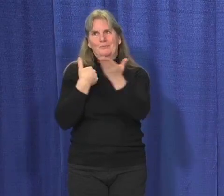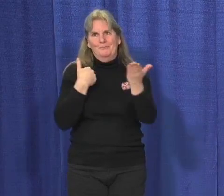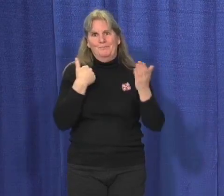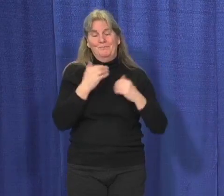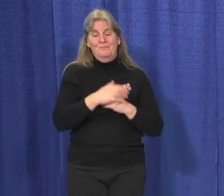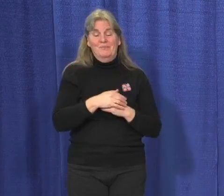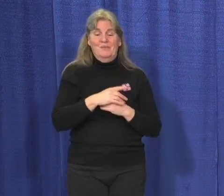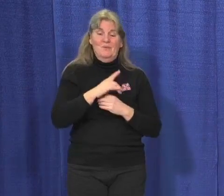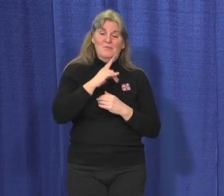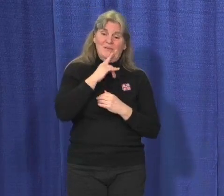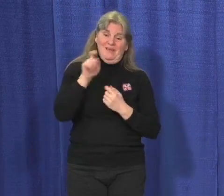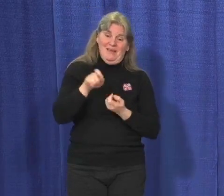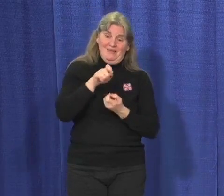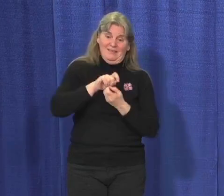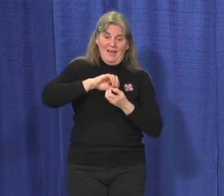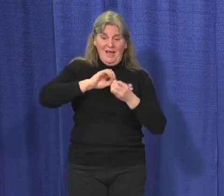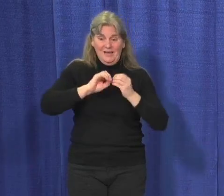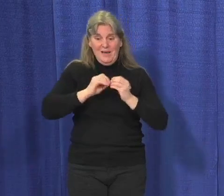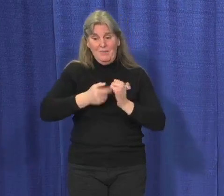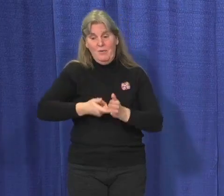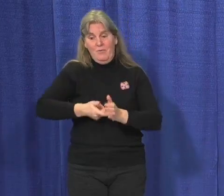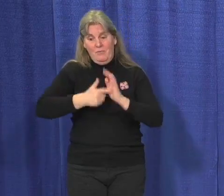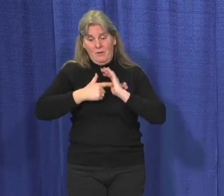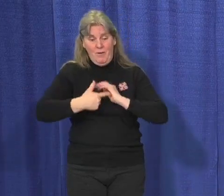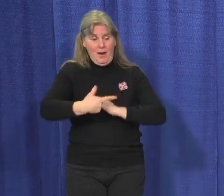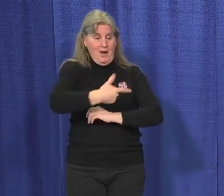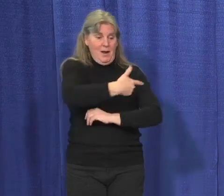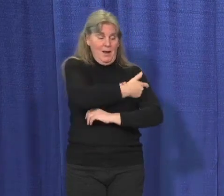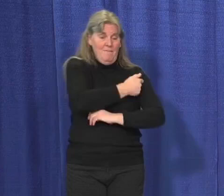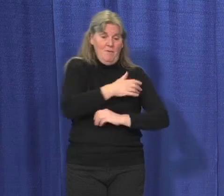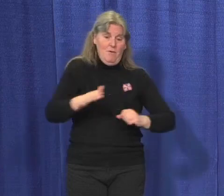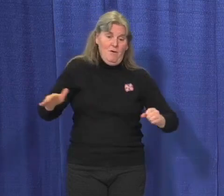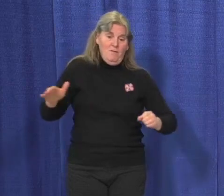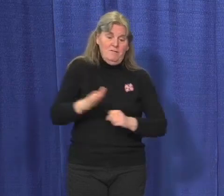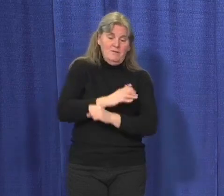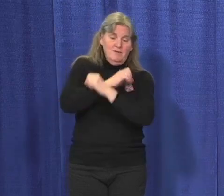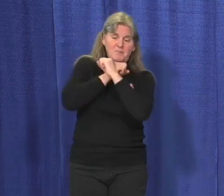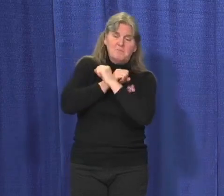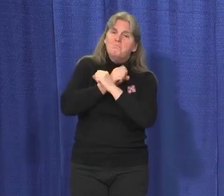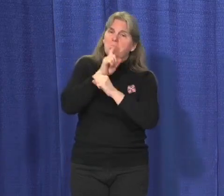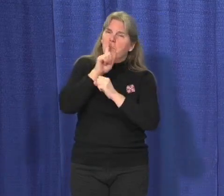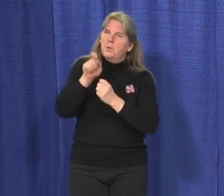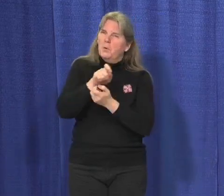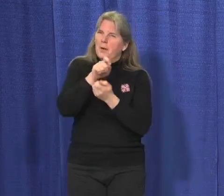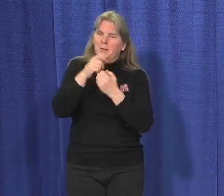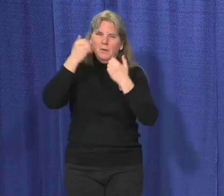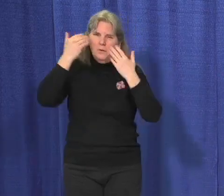sure the magic number of how many we need vaccinated to be fully protected we do know the